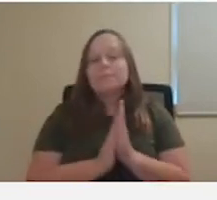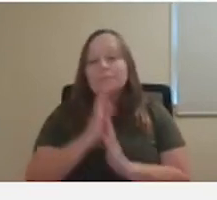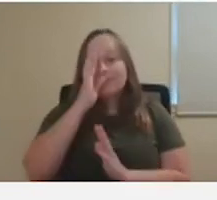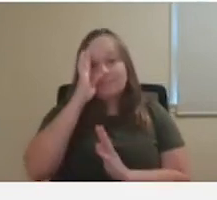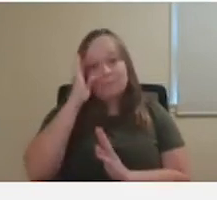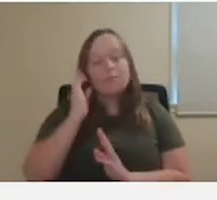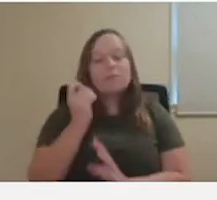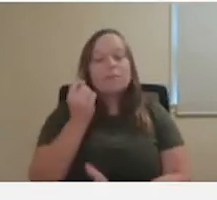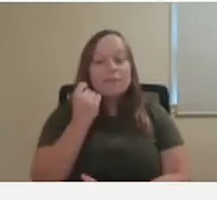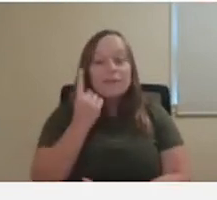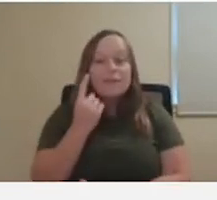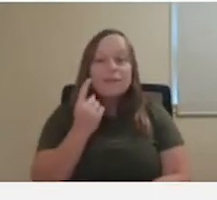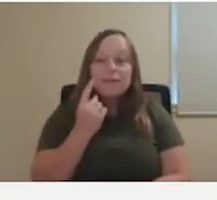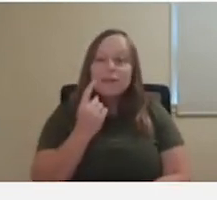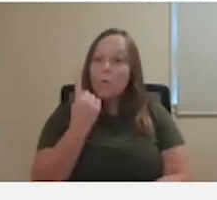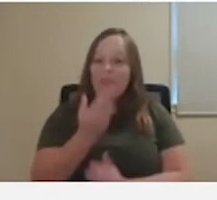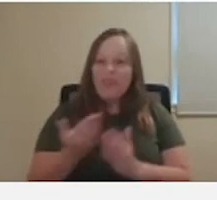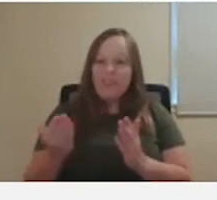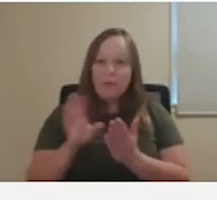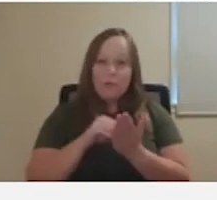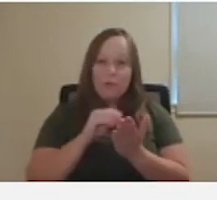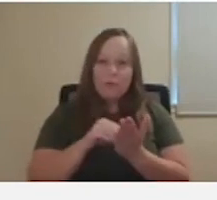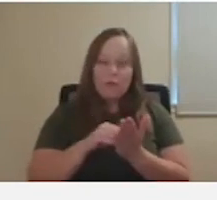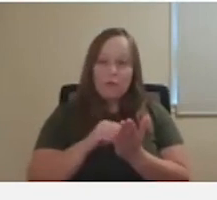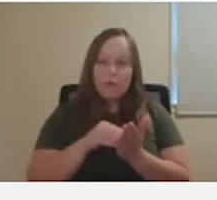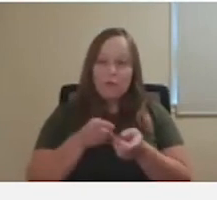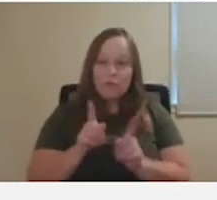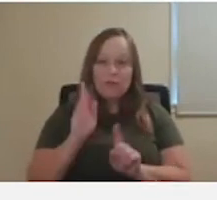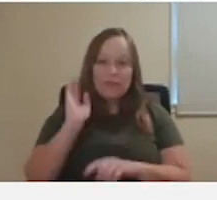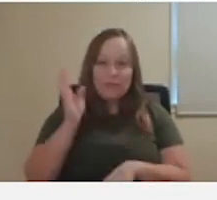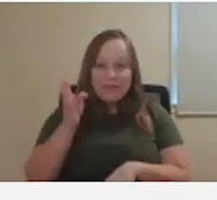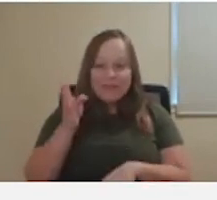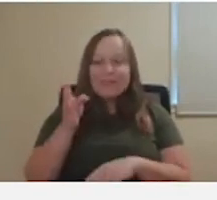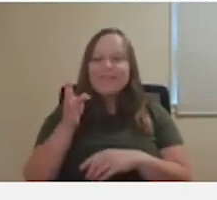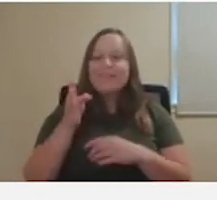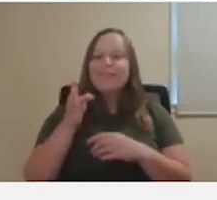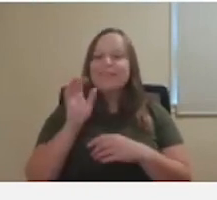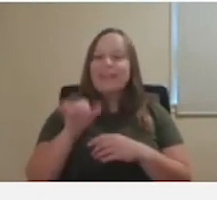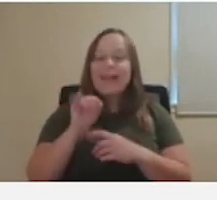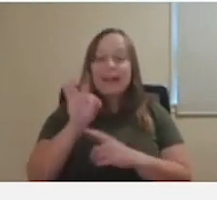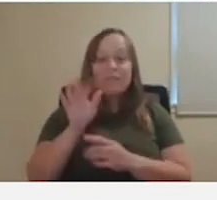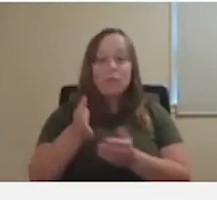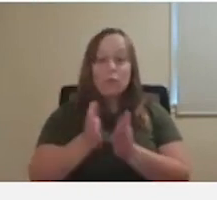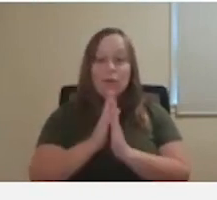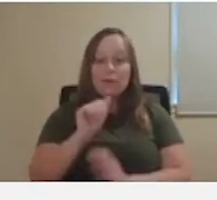However, one of the things we learned in this presentation is if you request an absentee ballot